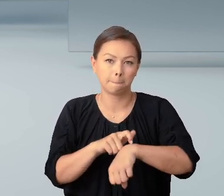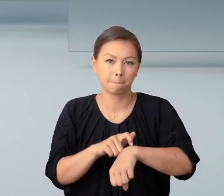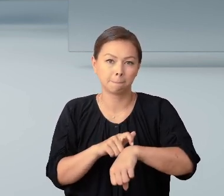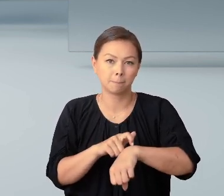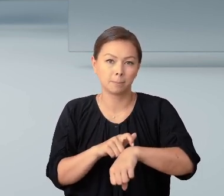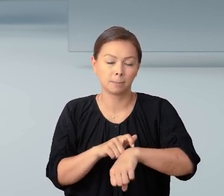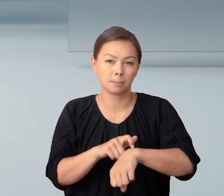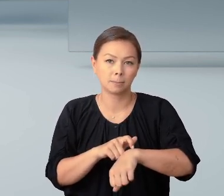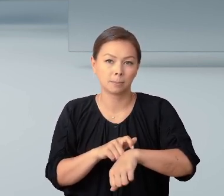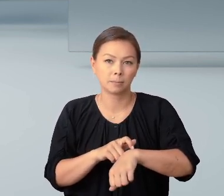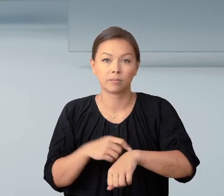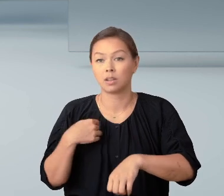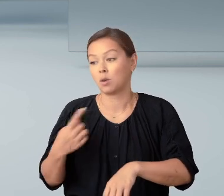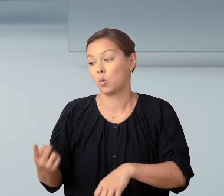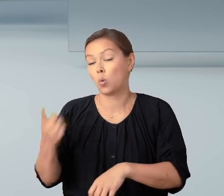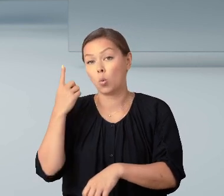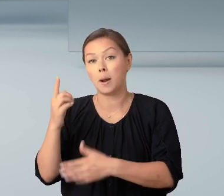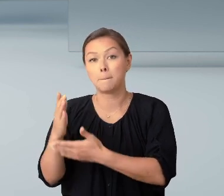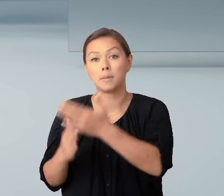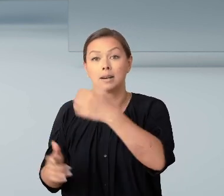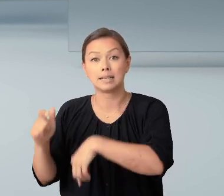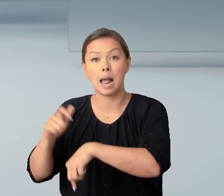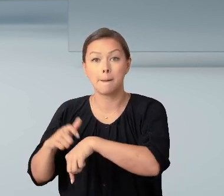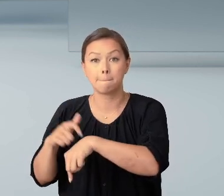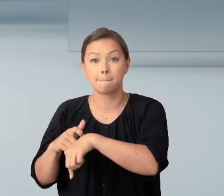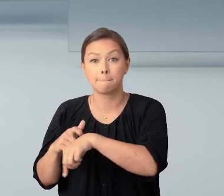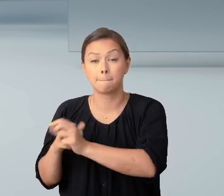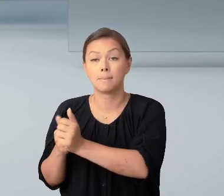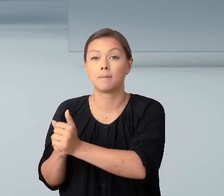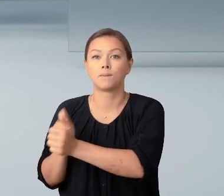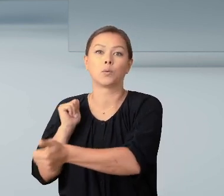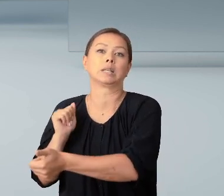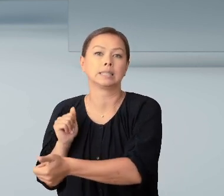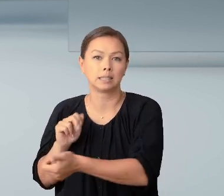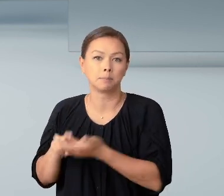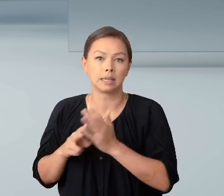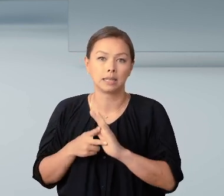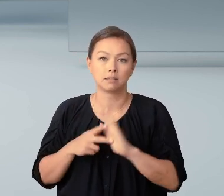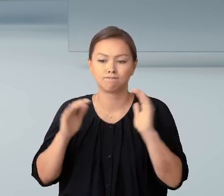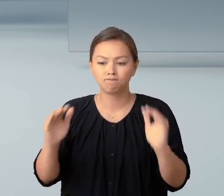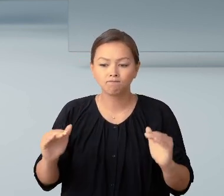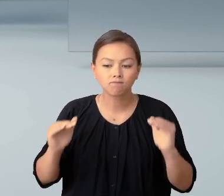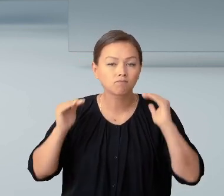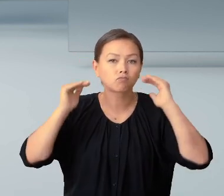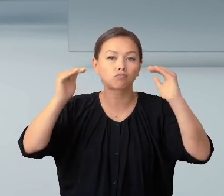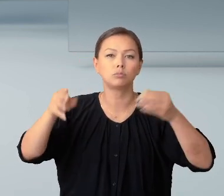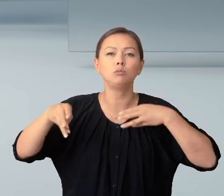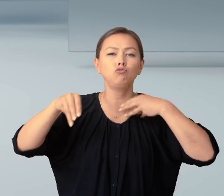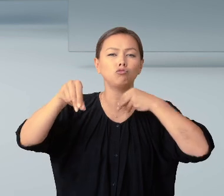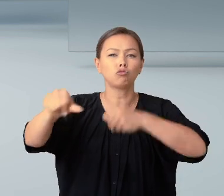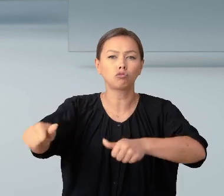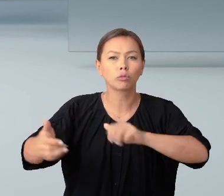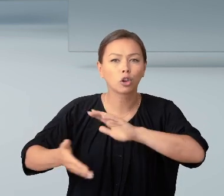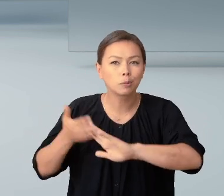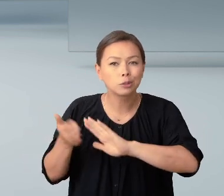equivalent and one part-time equivalent higher, improved flow of operations